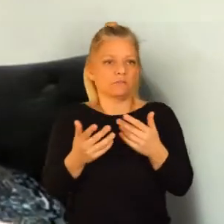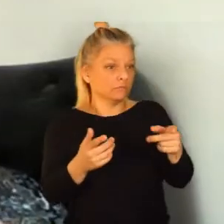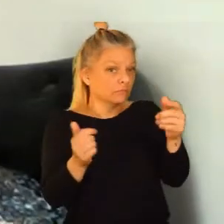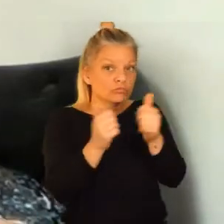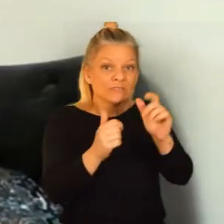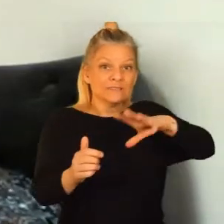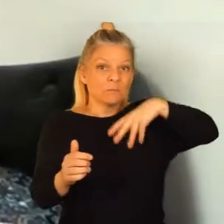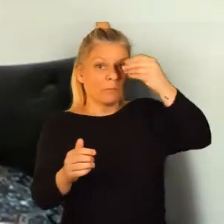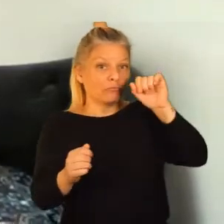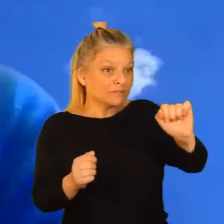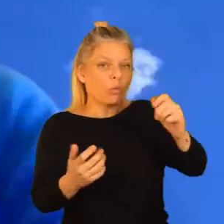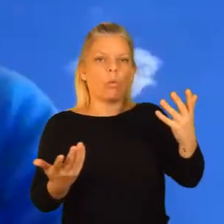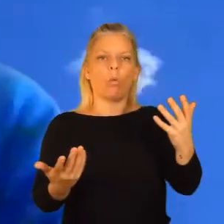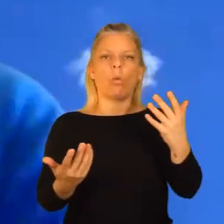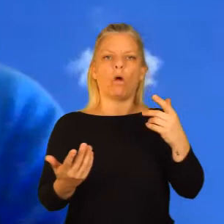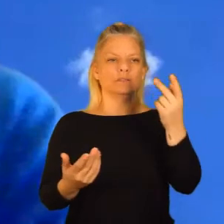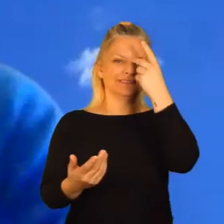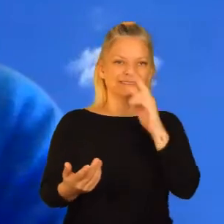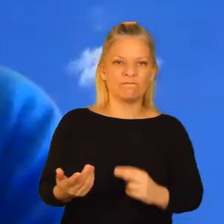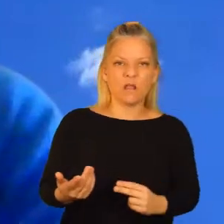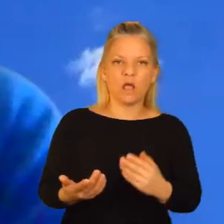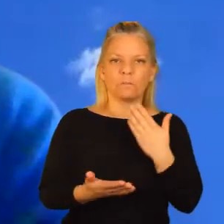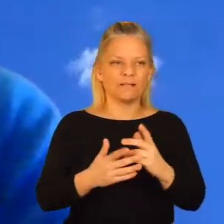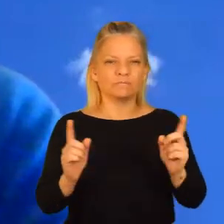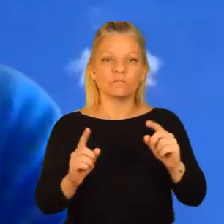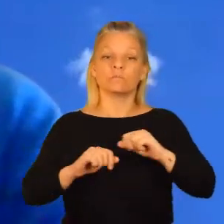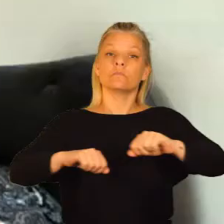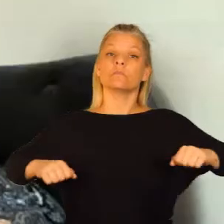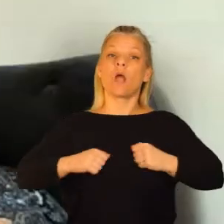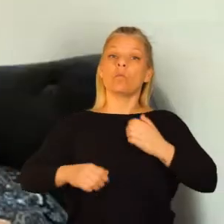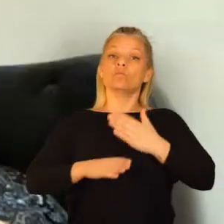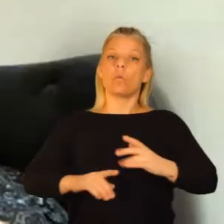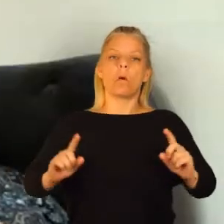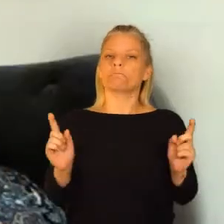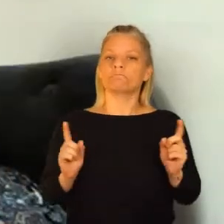else in the group yeah so it kind of gives us an understanding that we don't have to